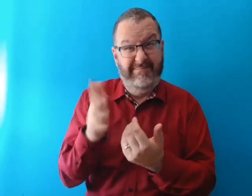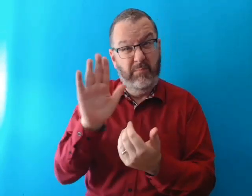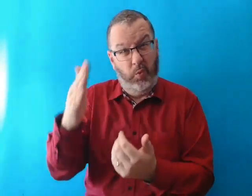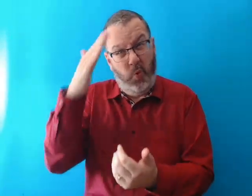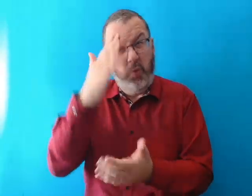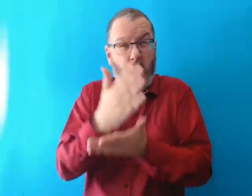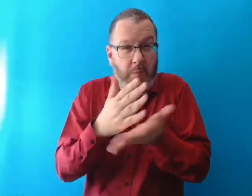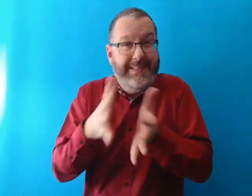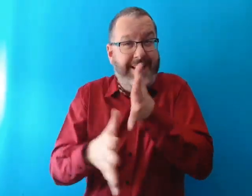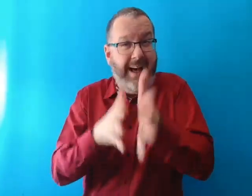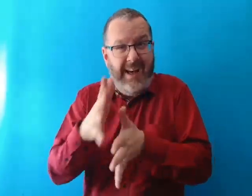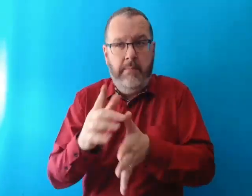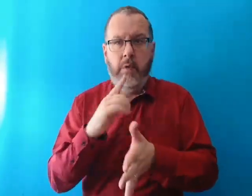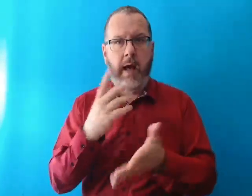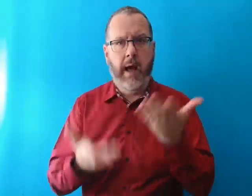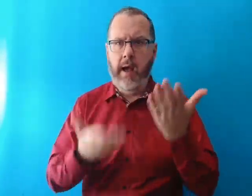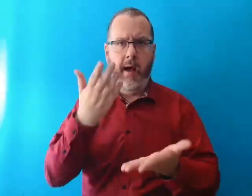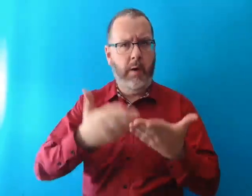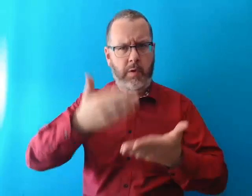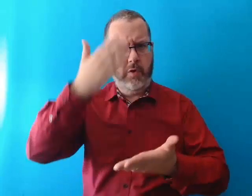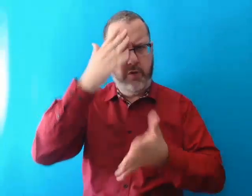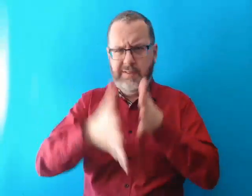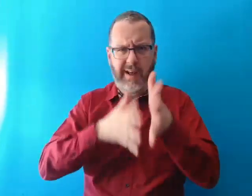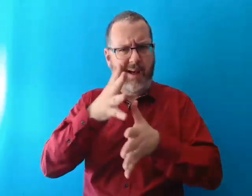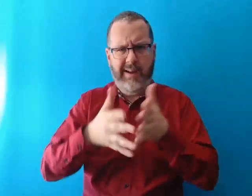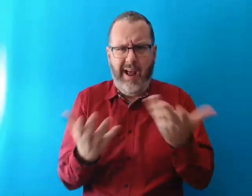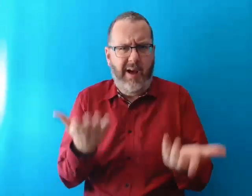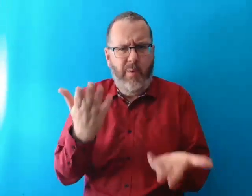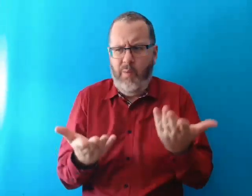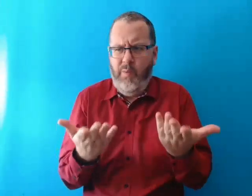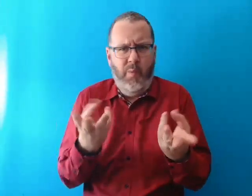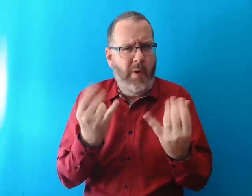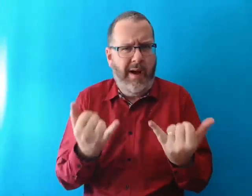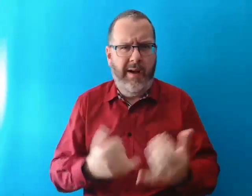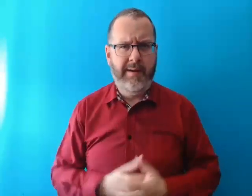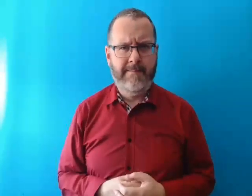So how did he come to learn sign language, and why?